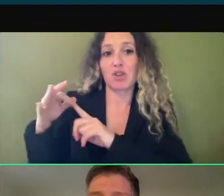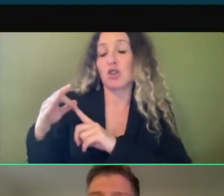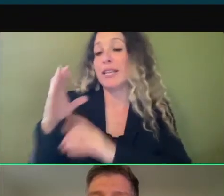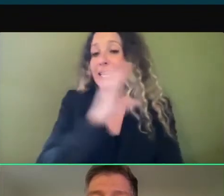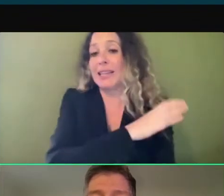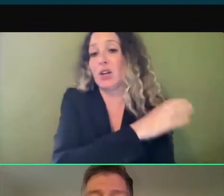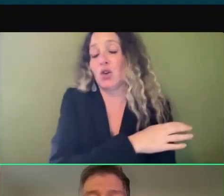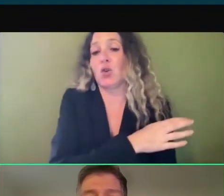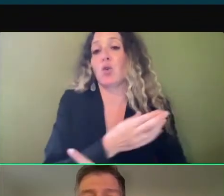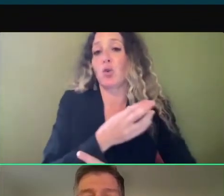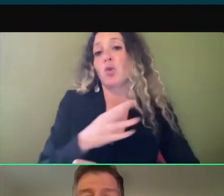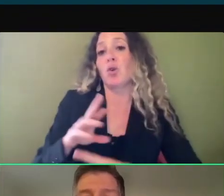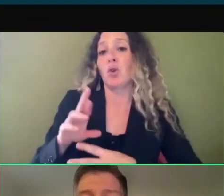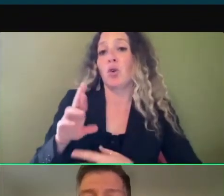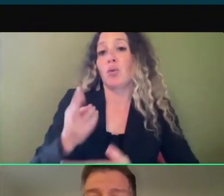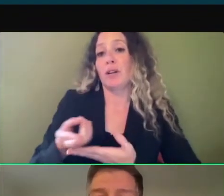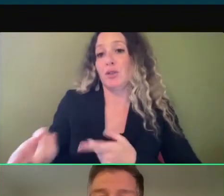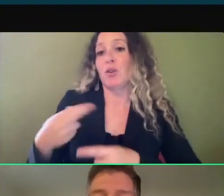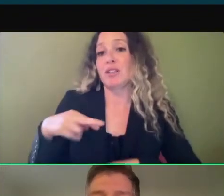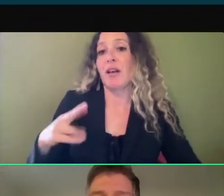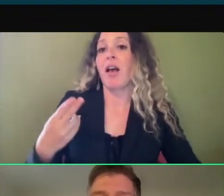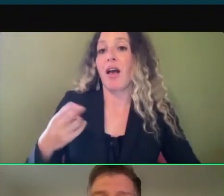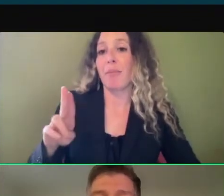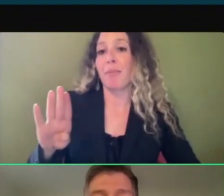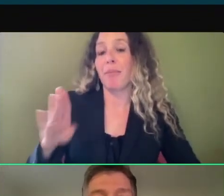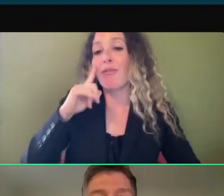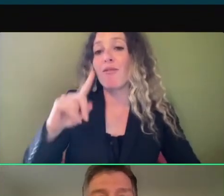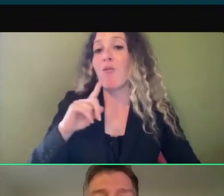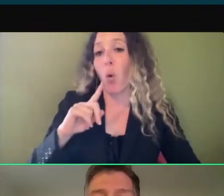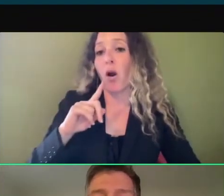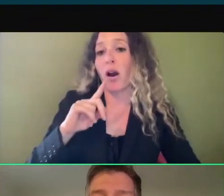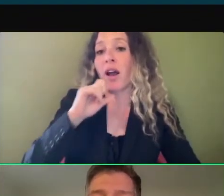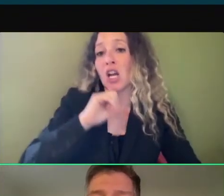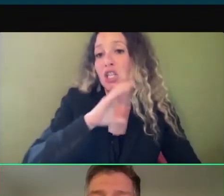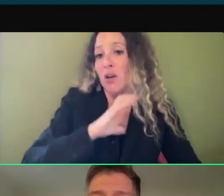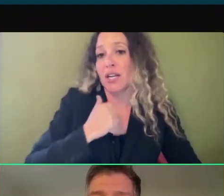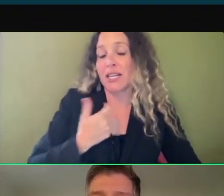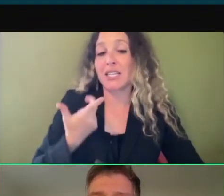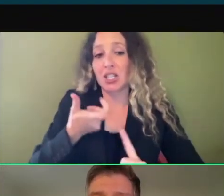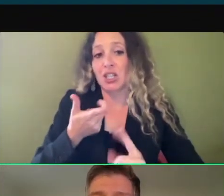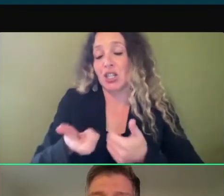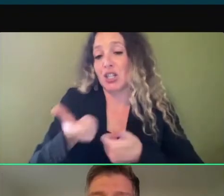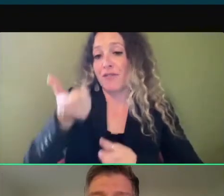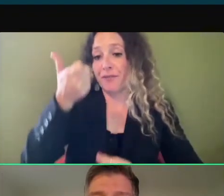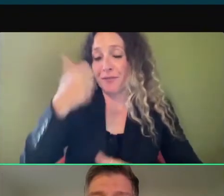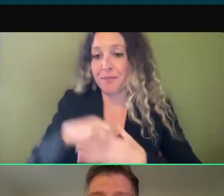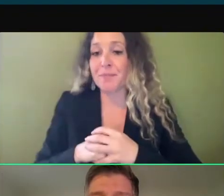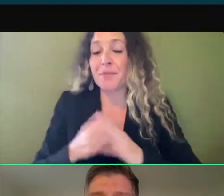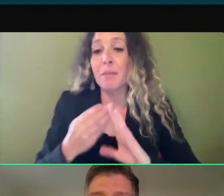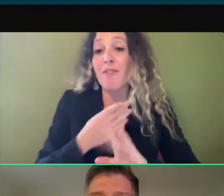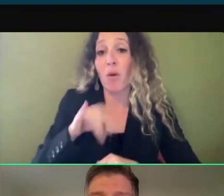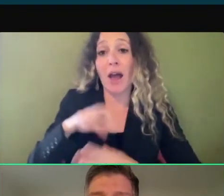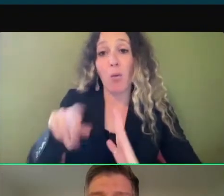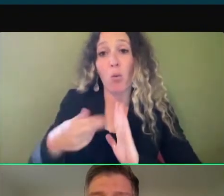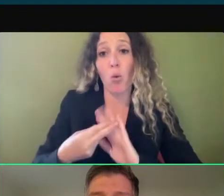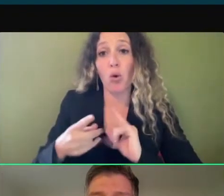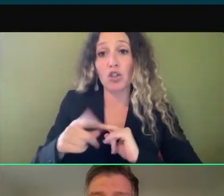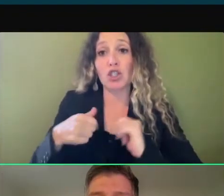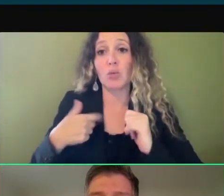Hub Geriatrics Section Chief. Prior to this role, she served as the Associate Director of Clinical